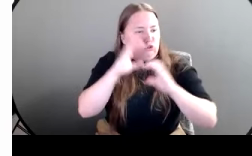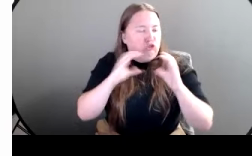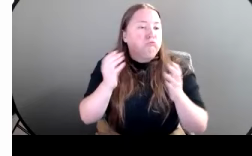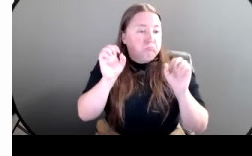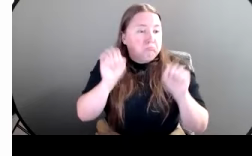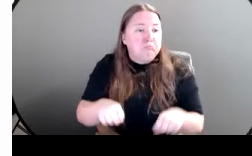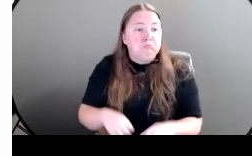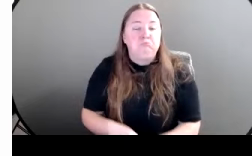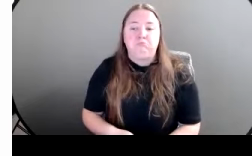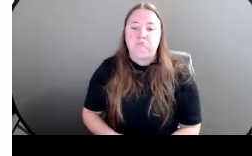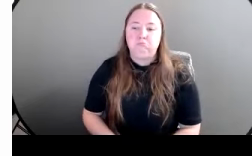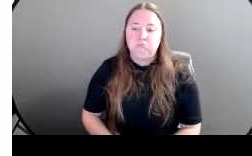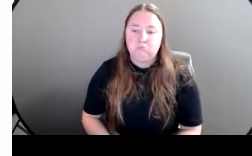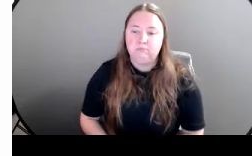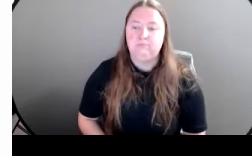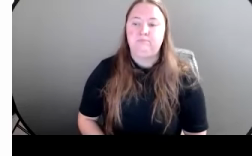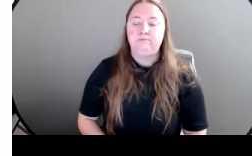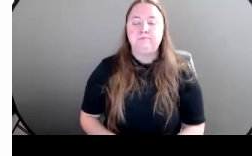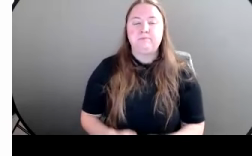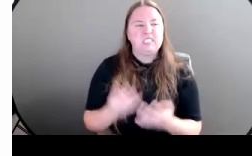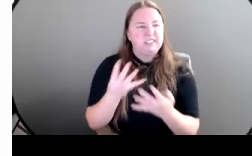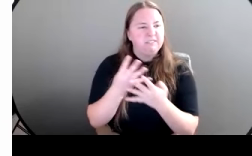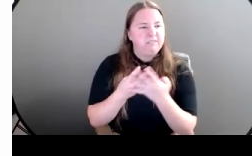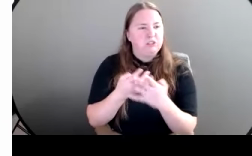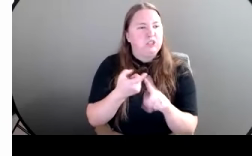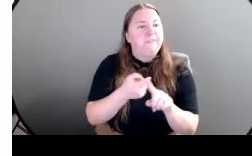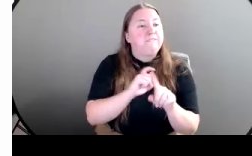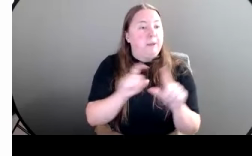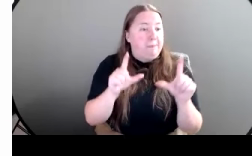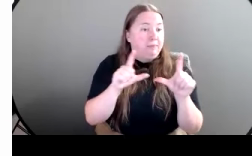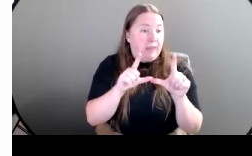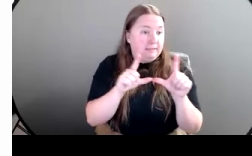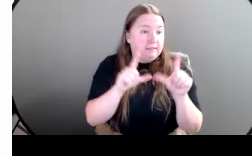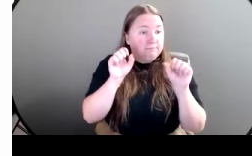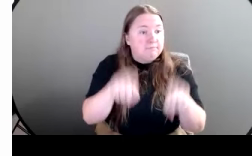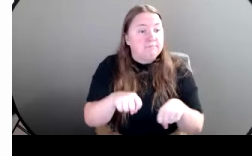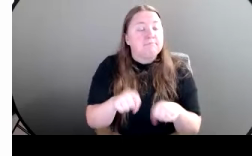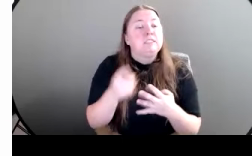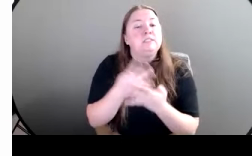which allows you to filter by license and you can filter by,